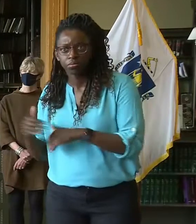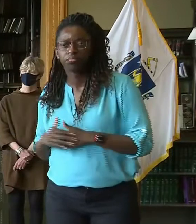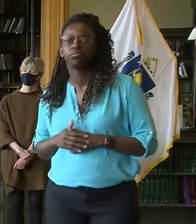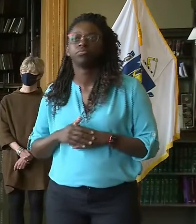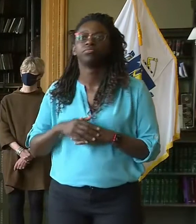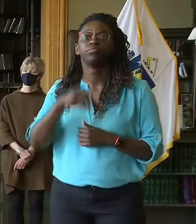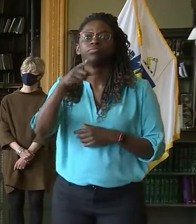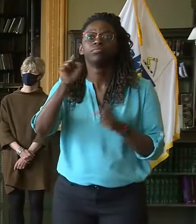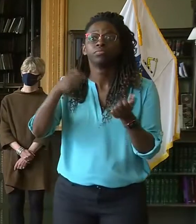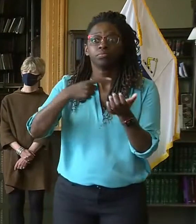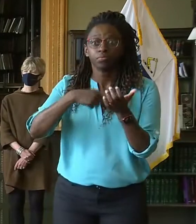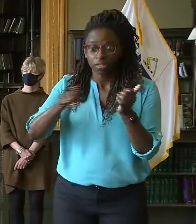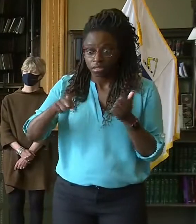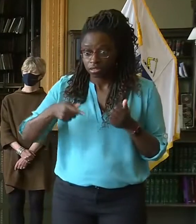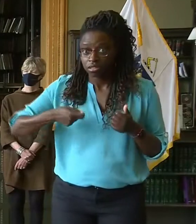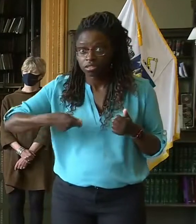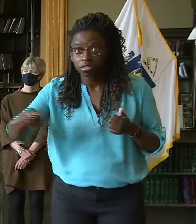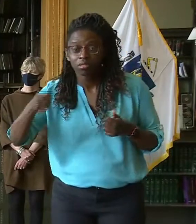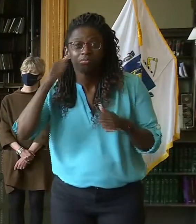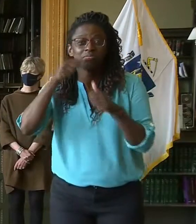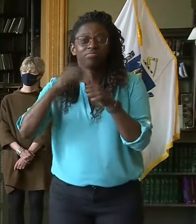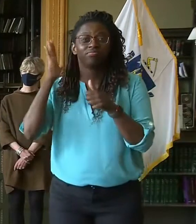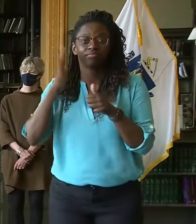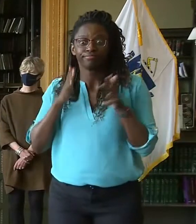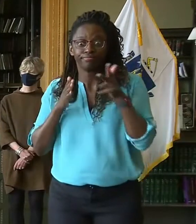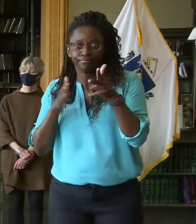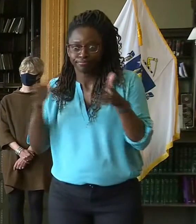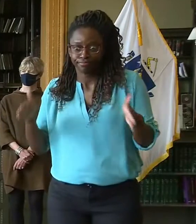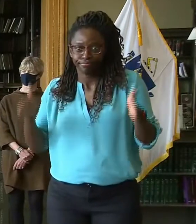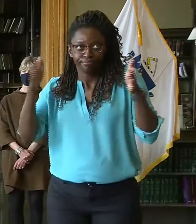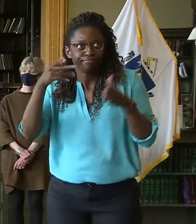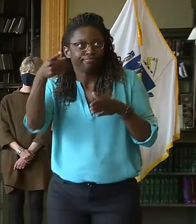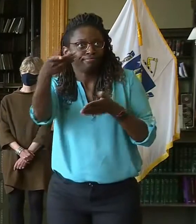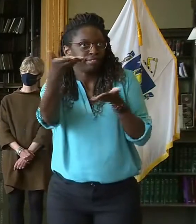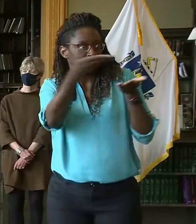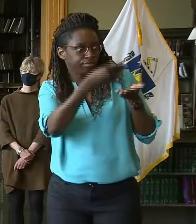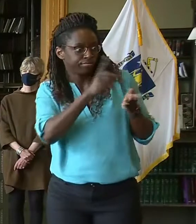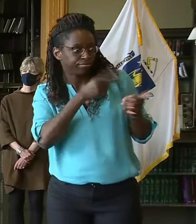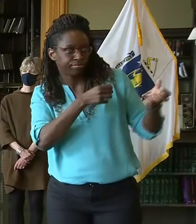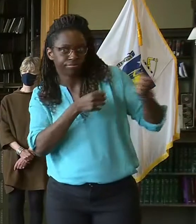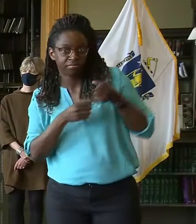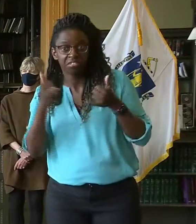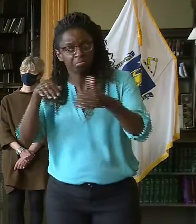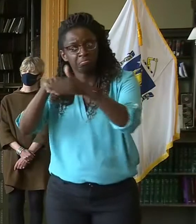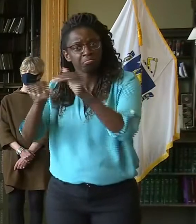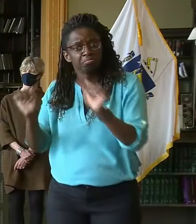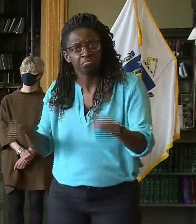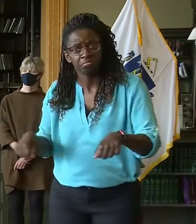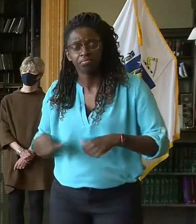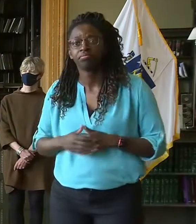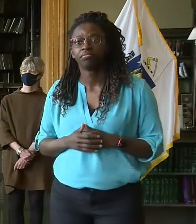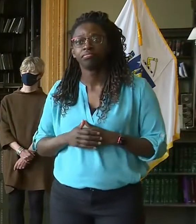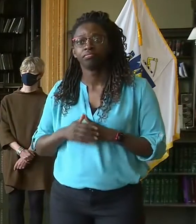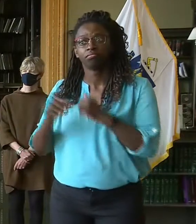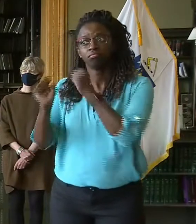PAYMENT. THESE CHANGES ARE TO KEEP CUSTOMERS AND STAFF SAFE. FINALLY, WE KNOW MANY